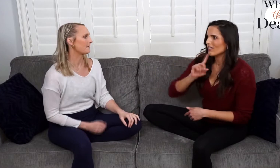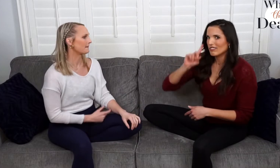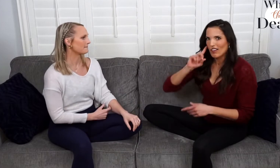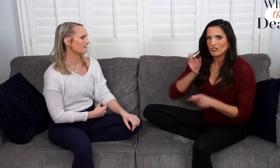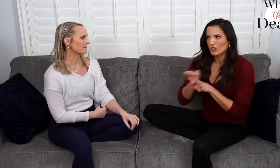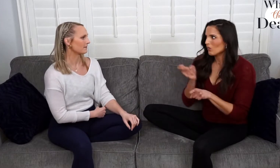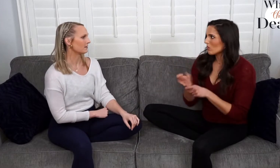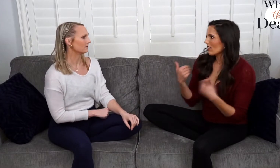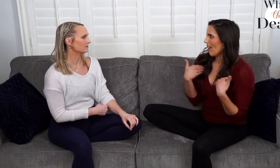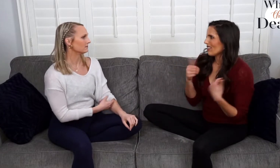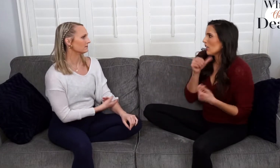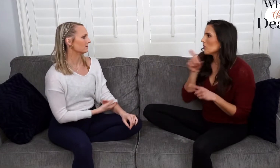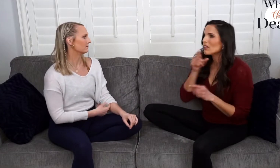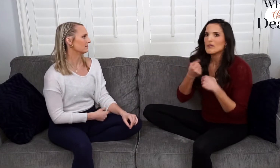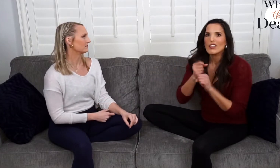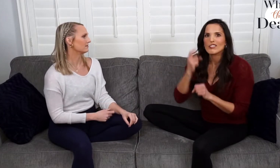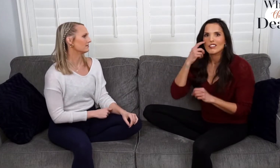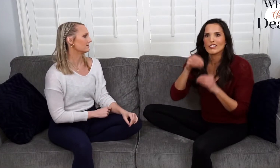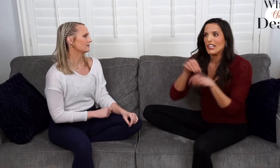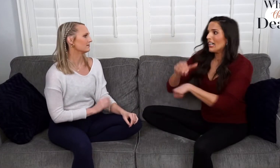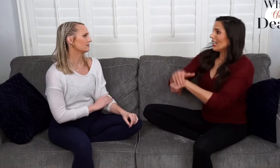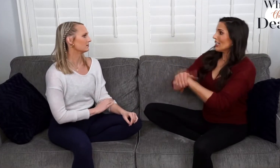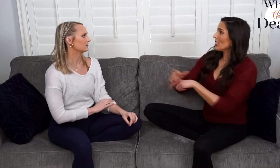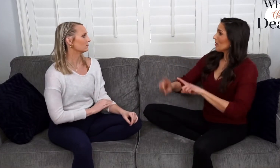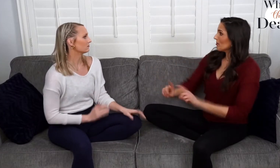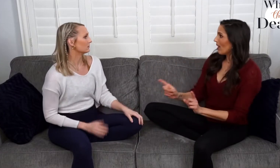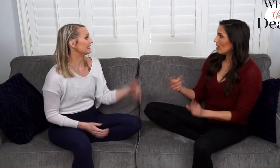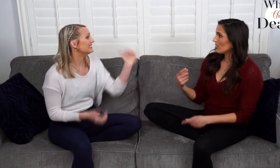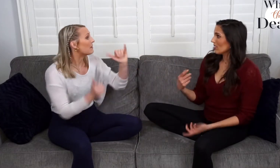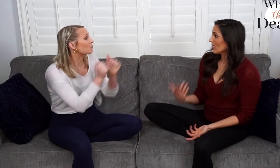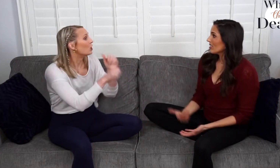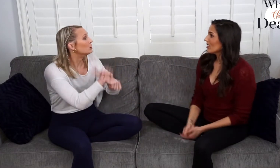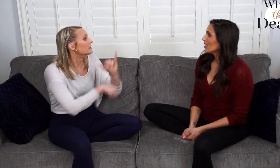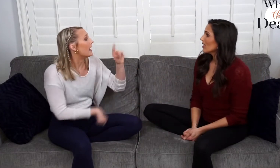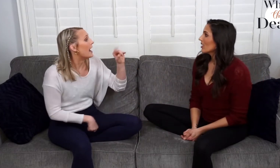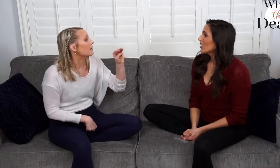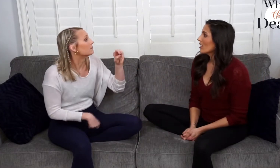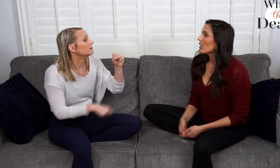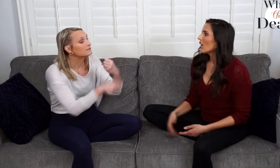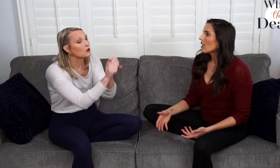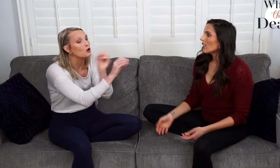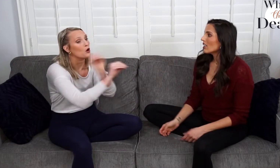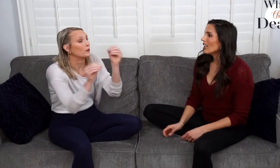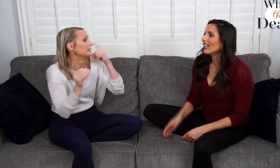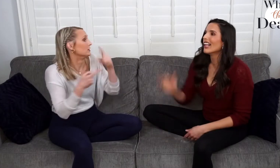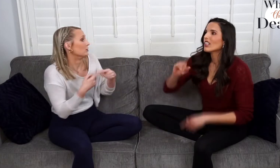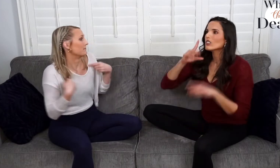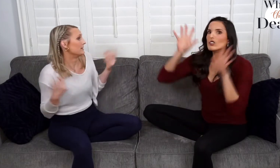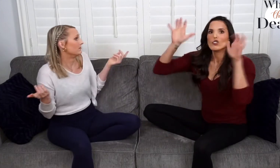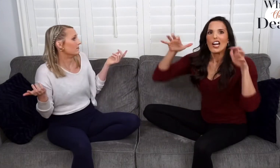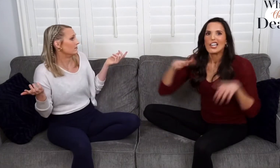or Deaf jokes. It doesn't really make sense in English, but... - Same with English idioms, they make absolutely no sense to me.